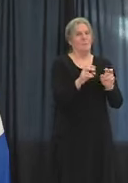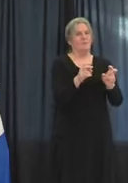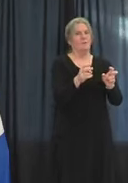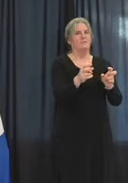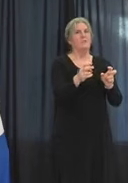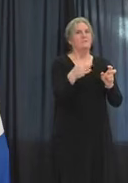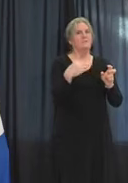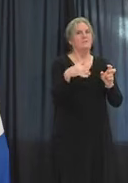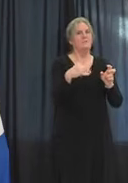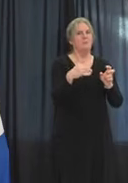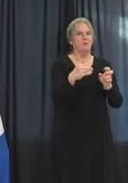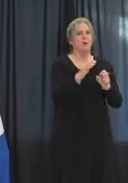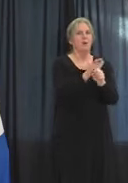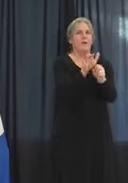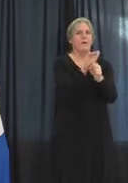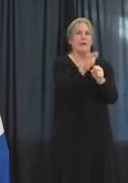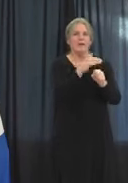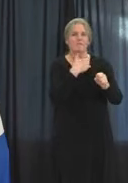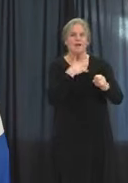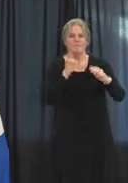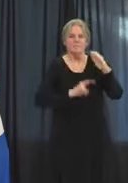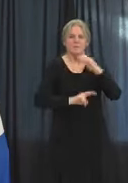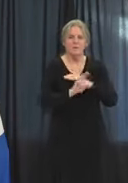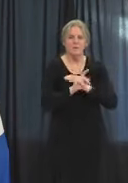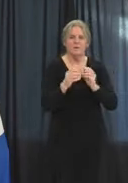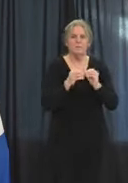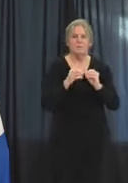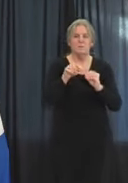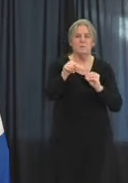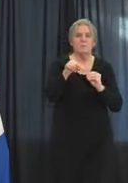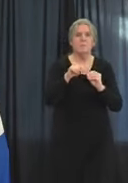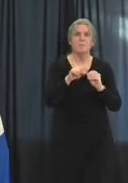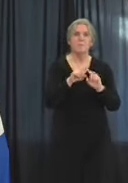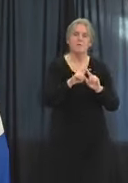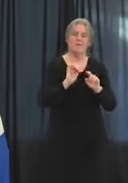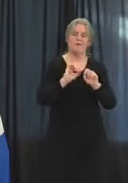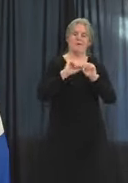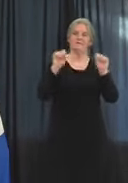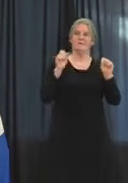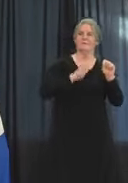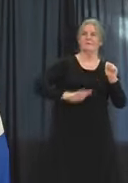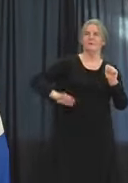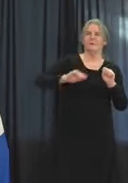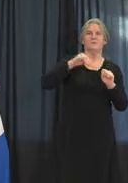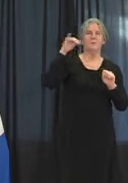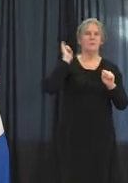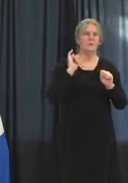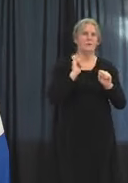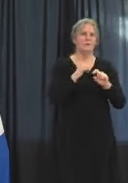very important issue for supplies, projections as a whole